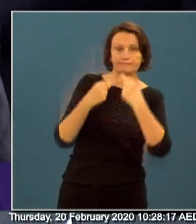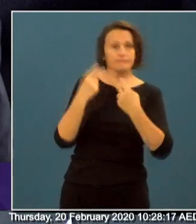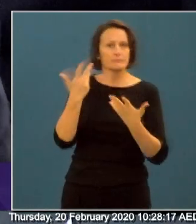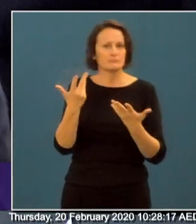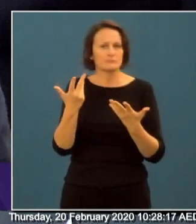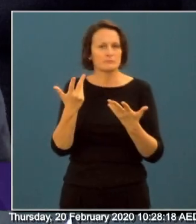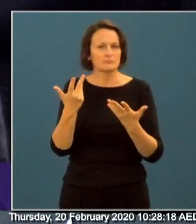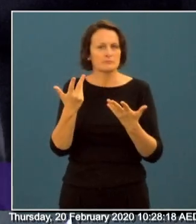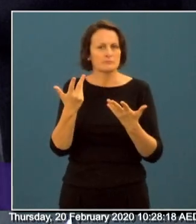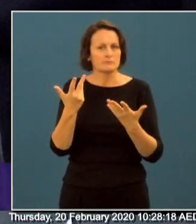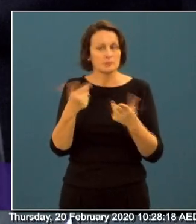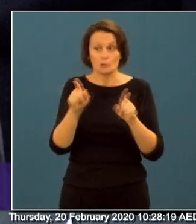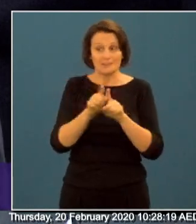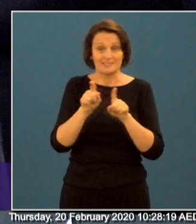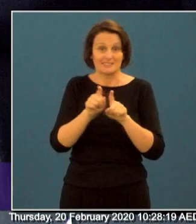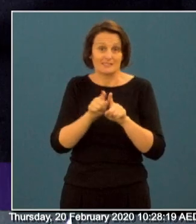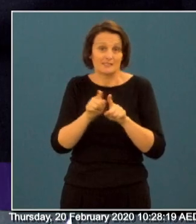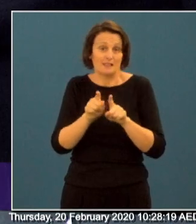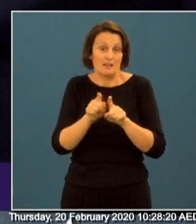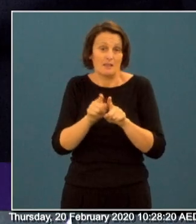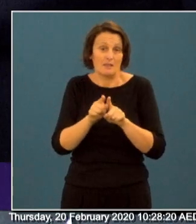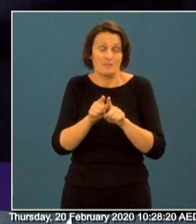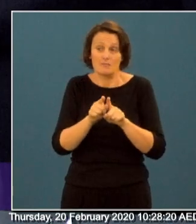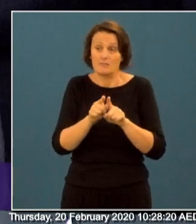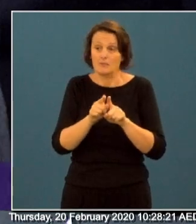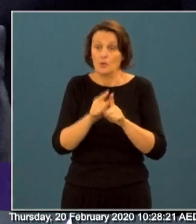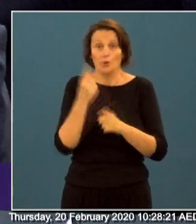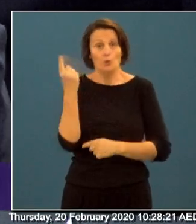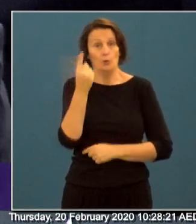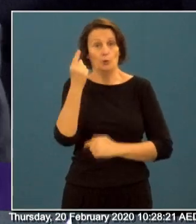So — and the same with all of the learned medical colleges.